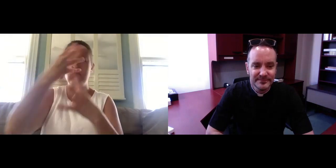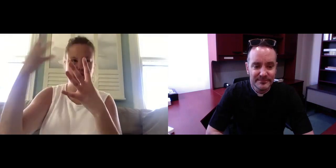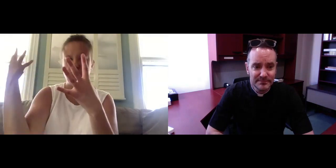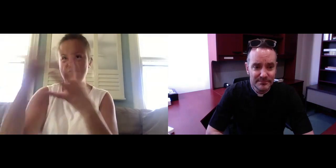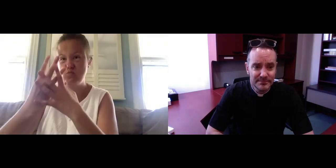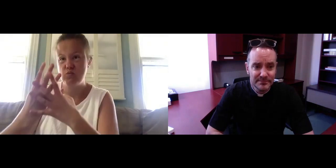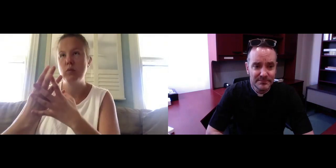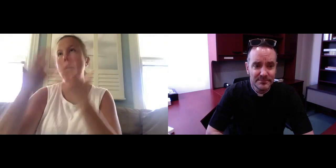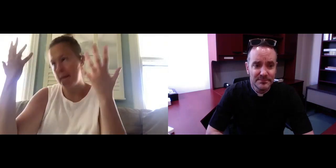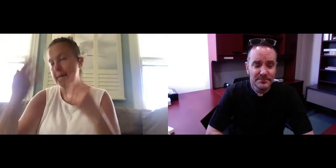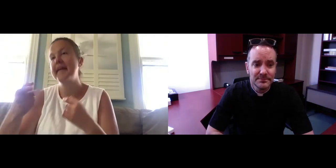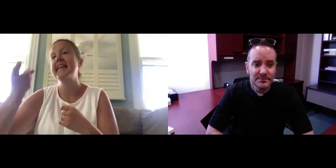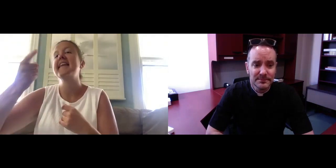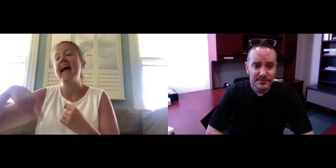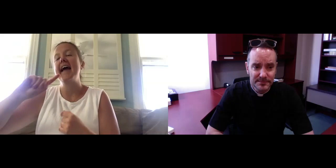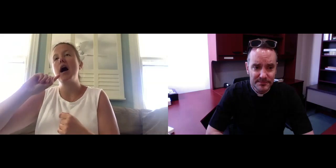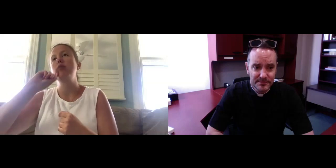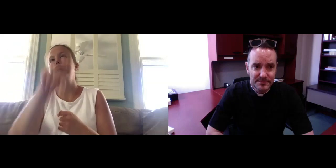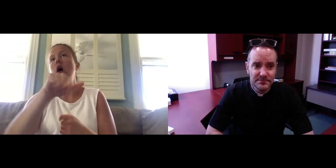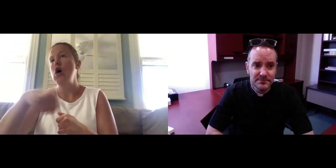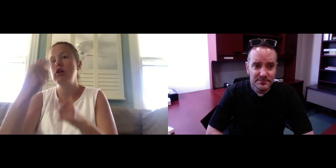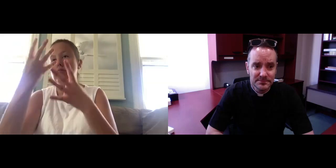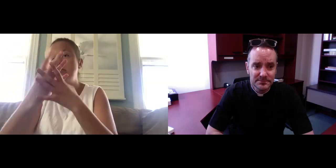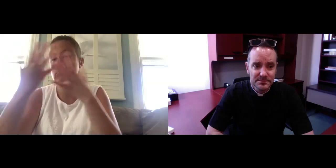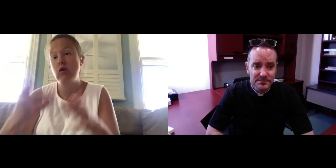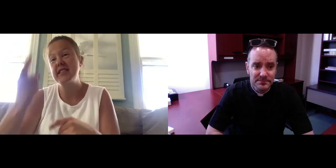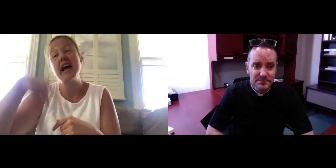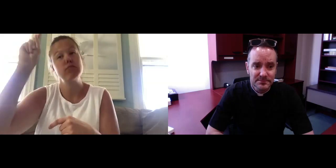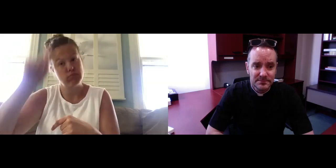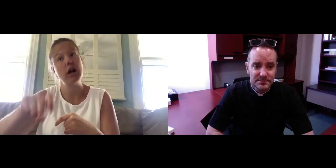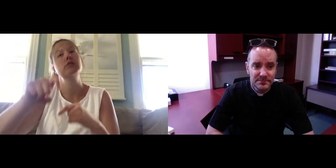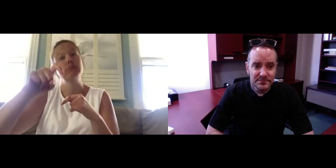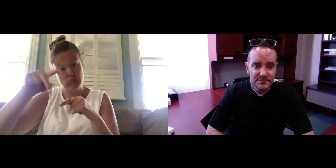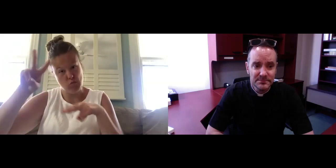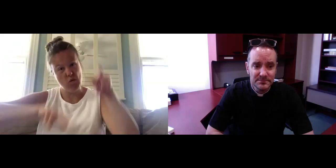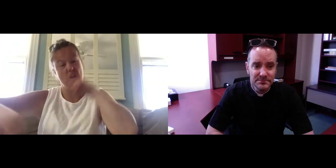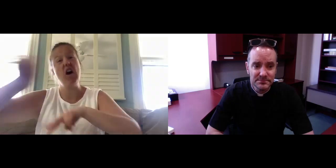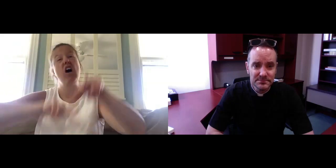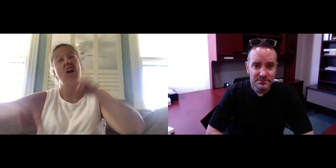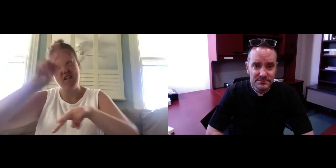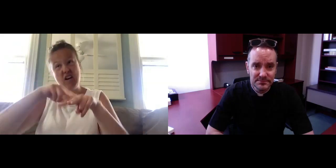After inflicting many blows on them, they threw them into prison and